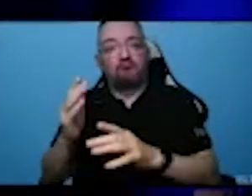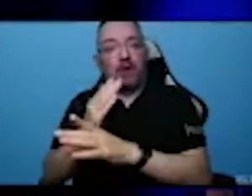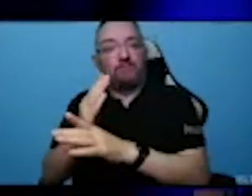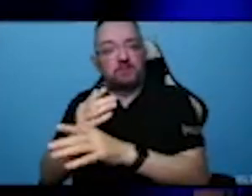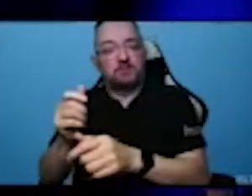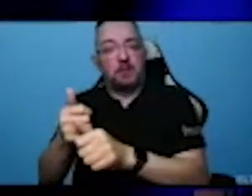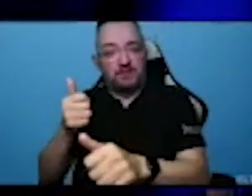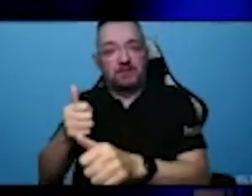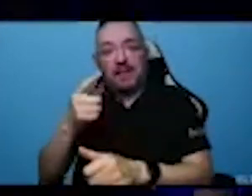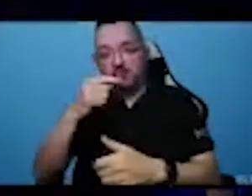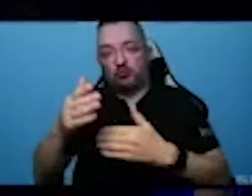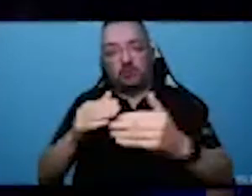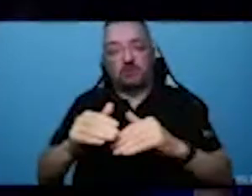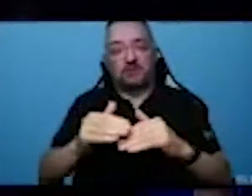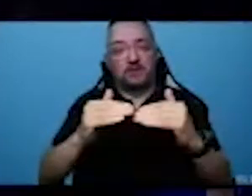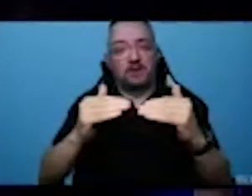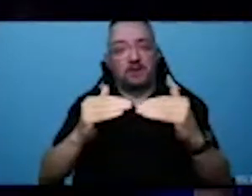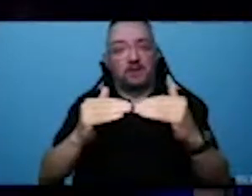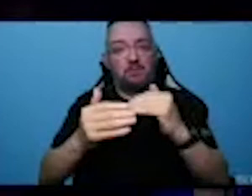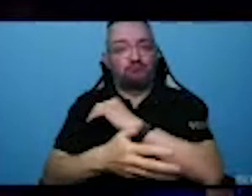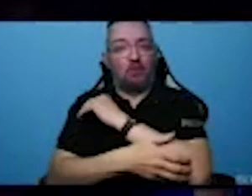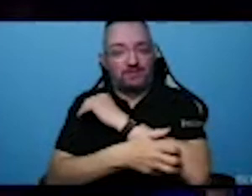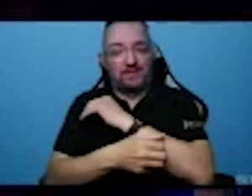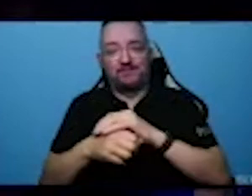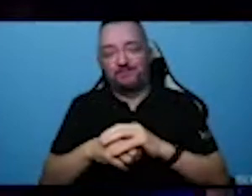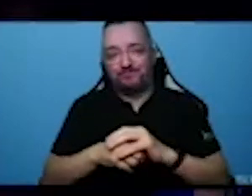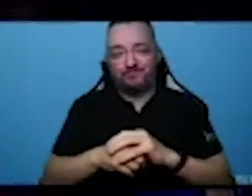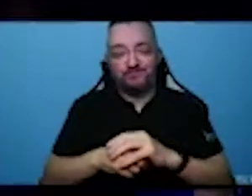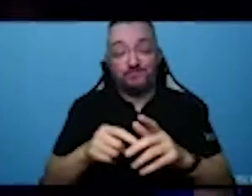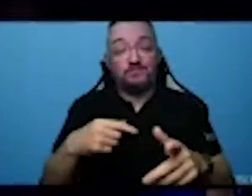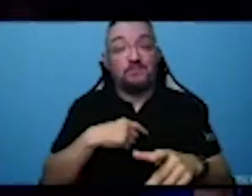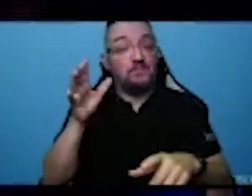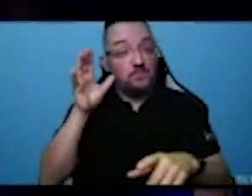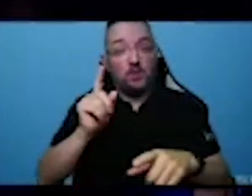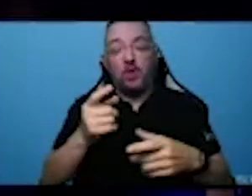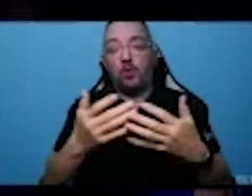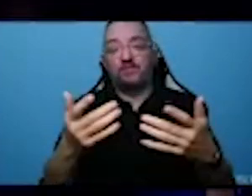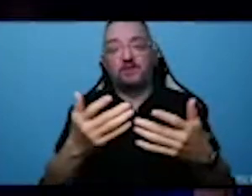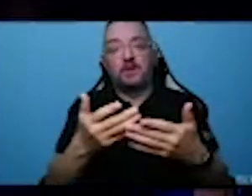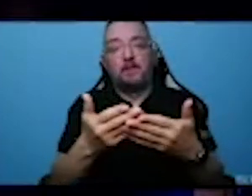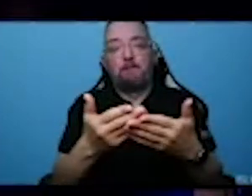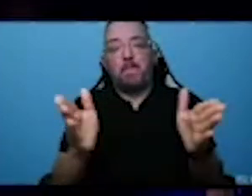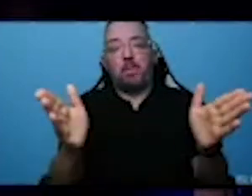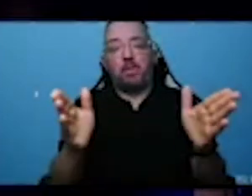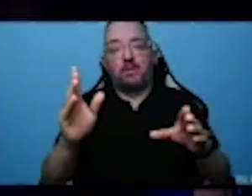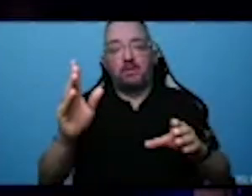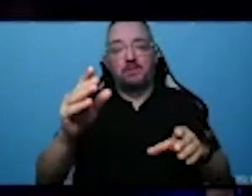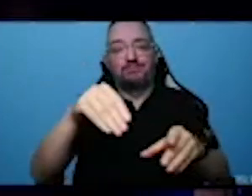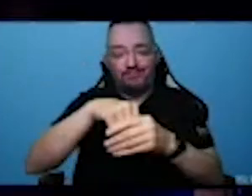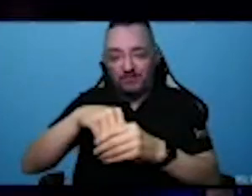We heard a lot about public participation and how participation needs to be embedded deeply into the decisions that